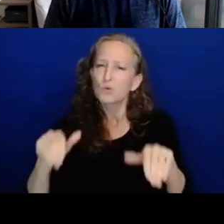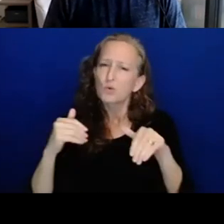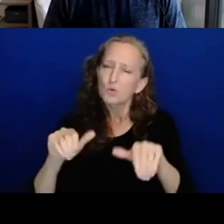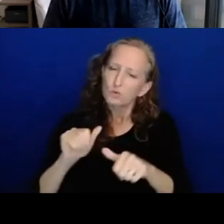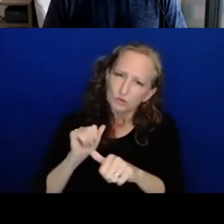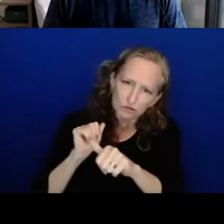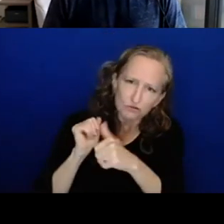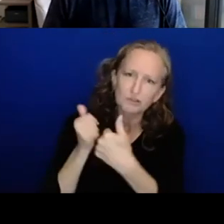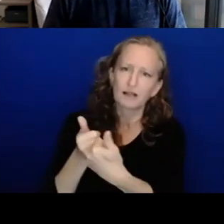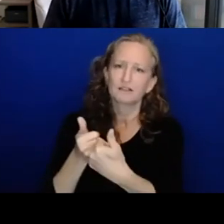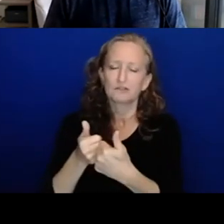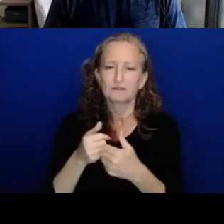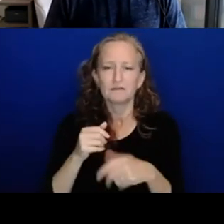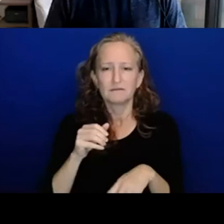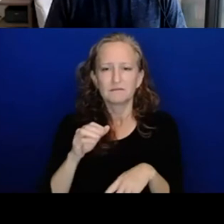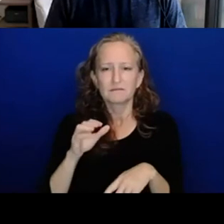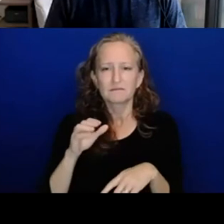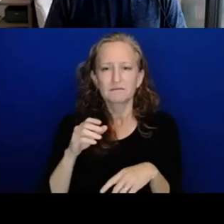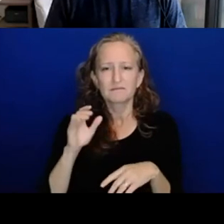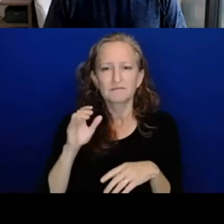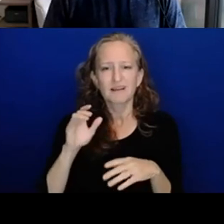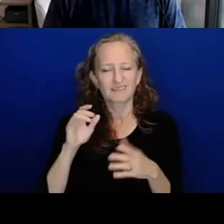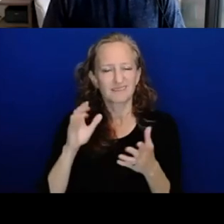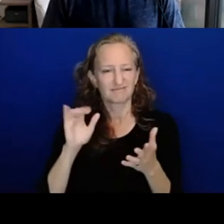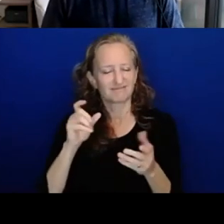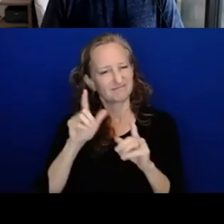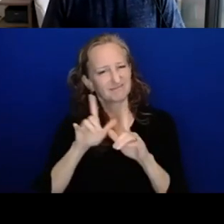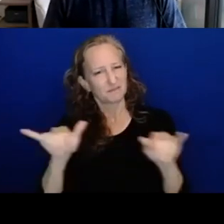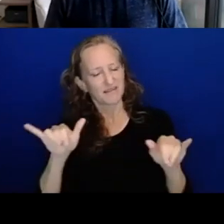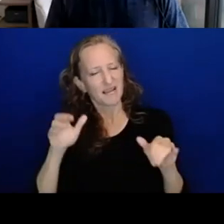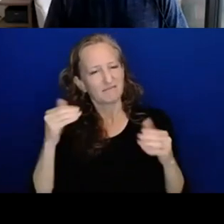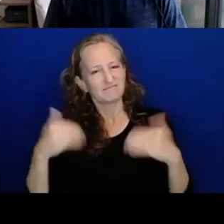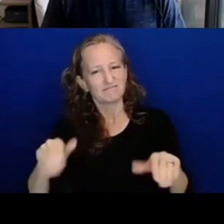again, that just highlights the fact that anything and everything is possible. And so,